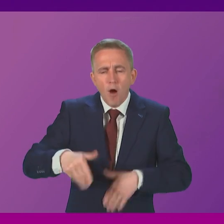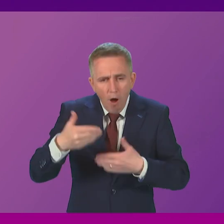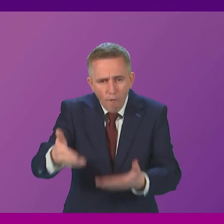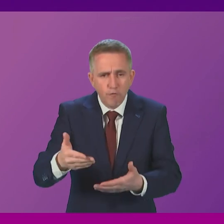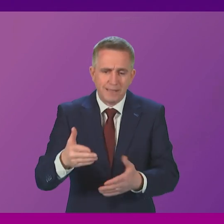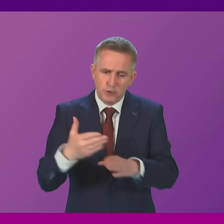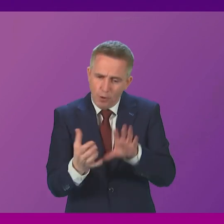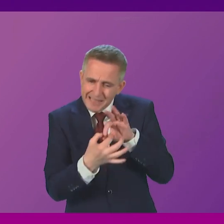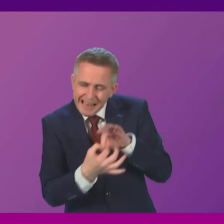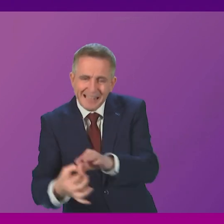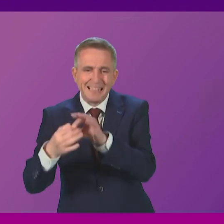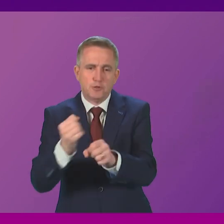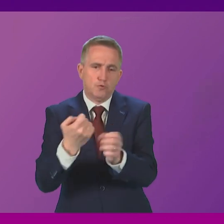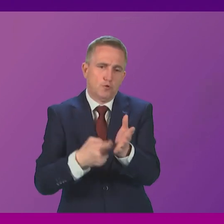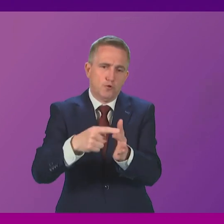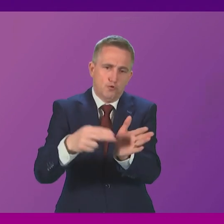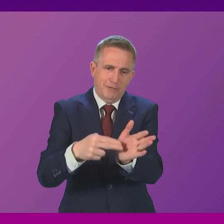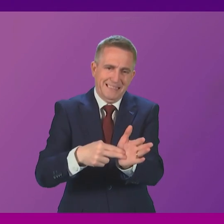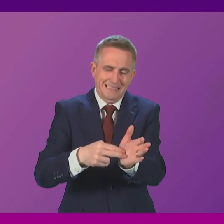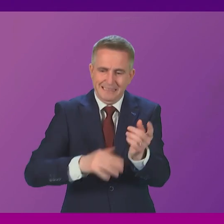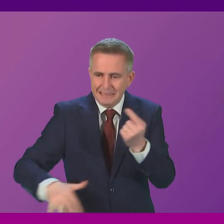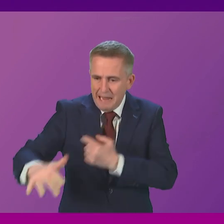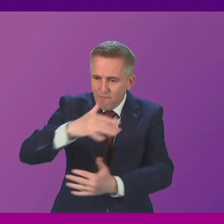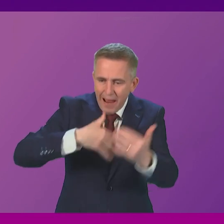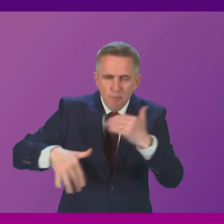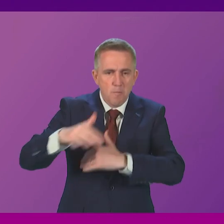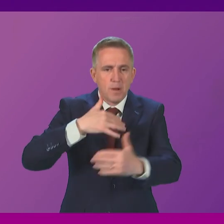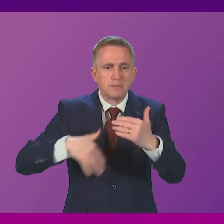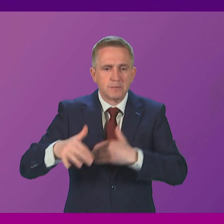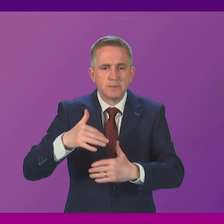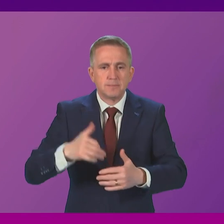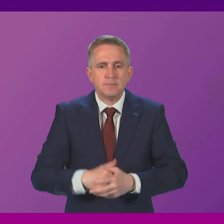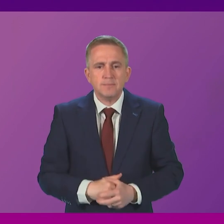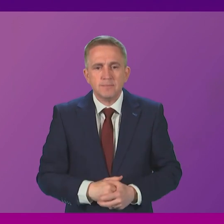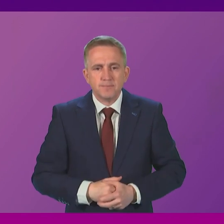and putting Scotland at the heart of the UK’s renewables revolution.